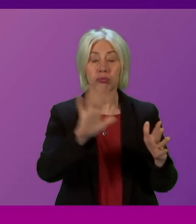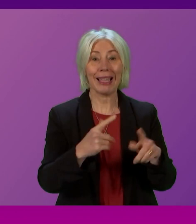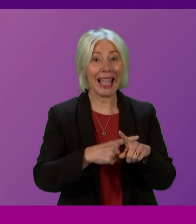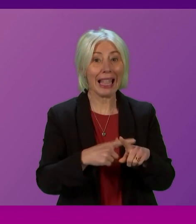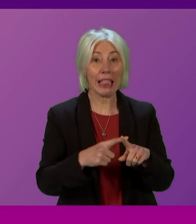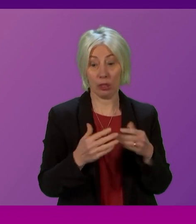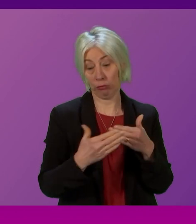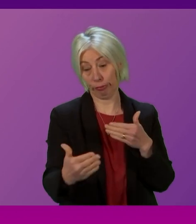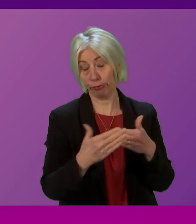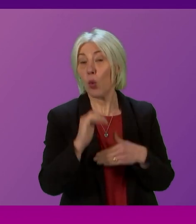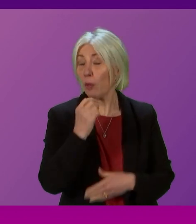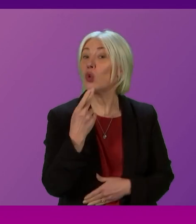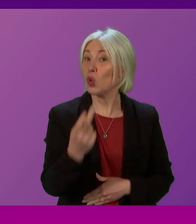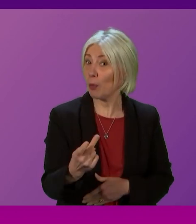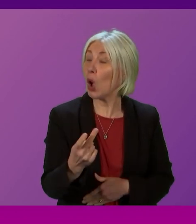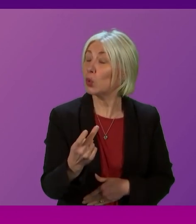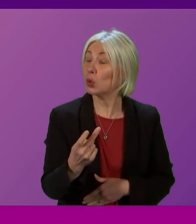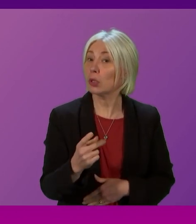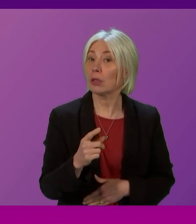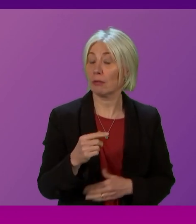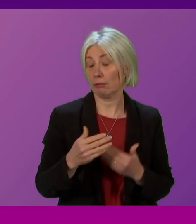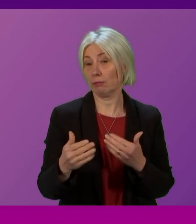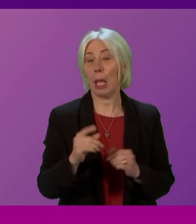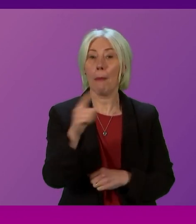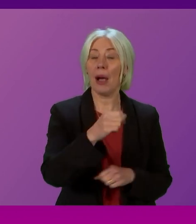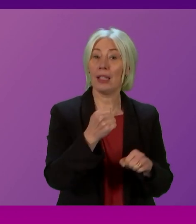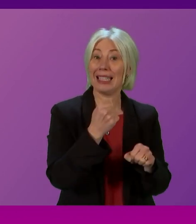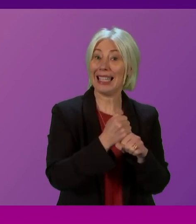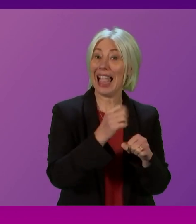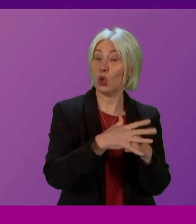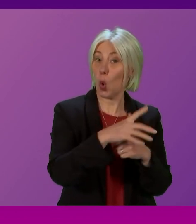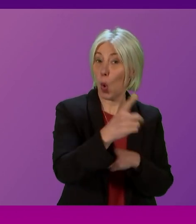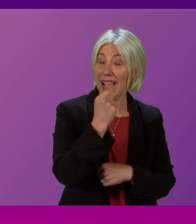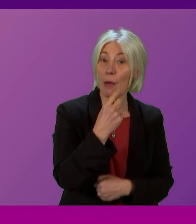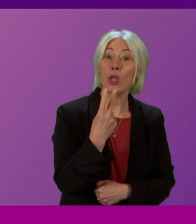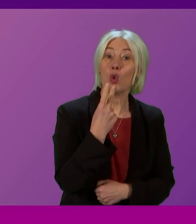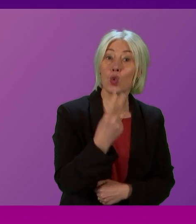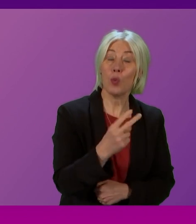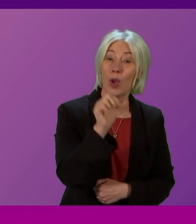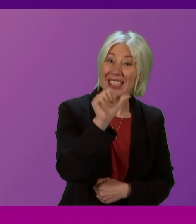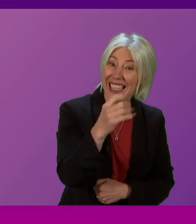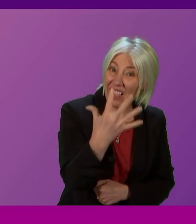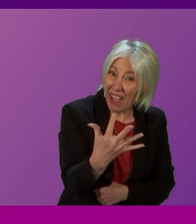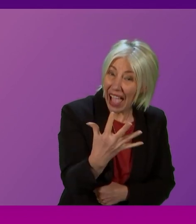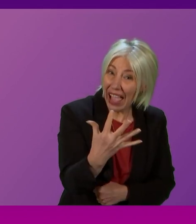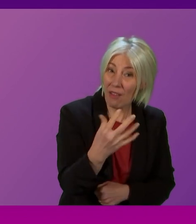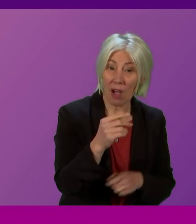months. However, in greater Glasgow, it can be as much as £2.65 for a 2-mile journey.